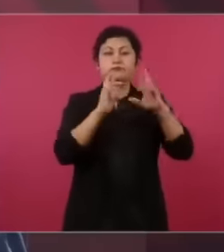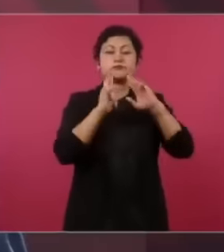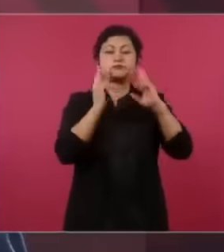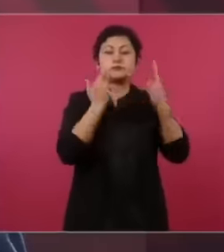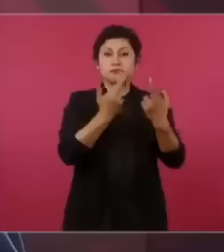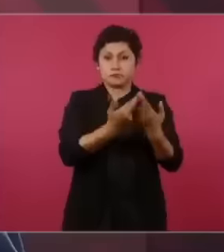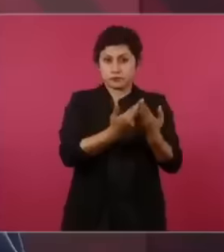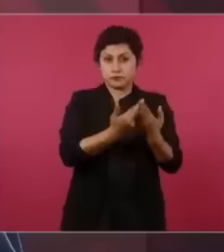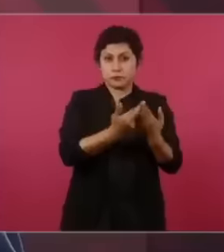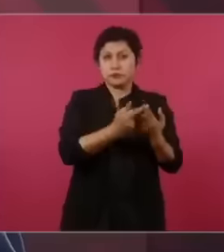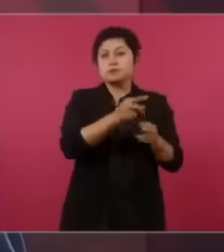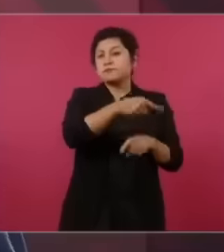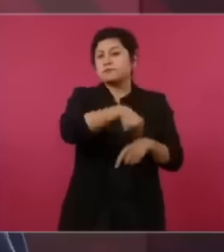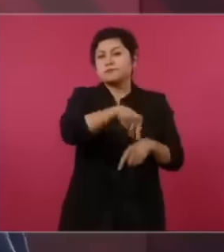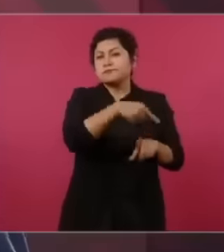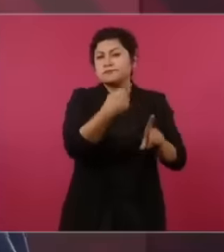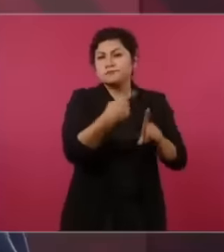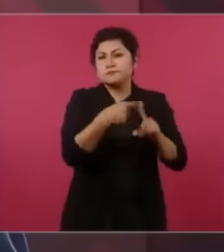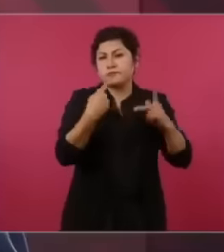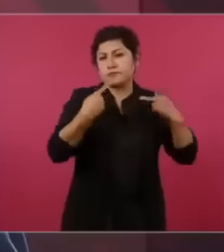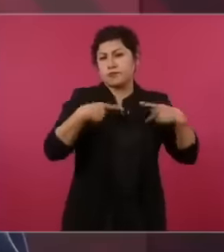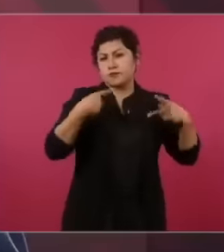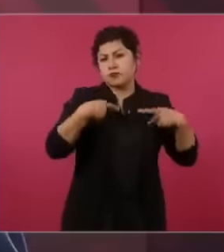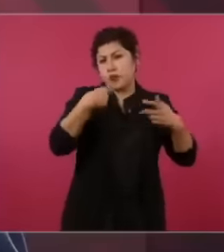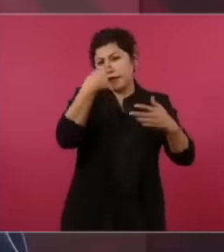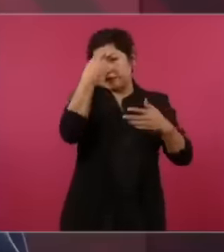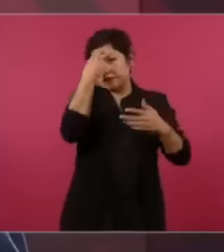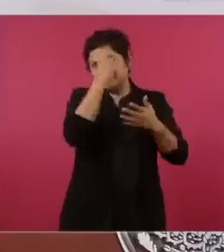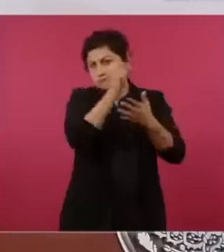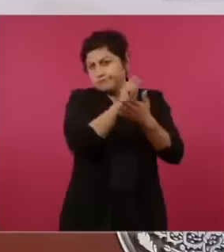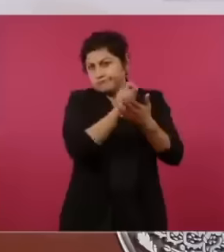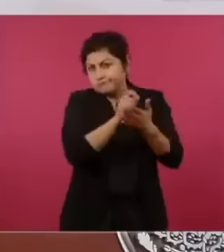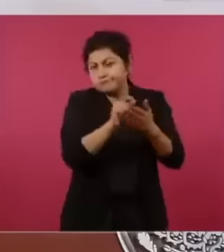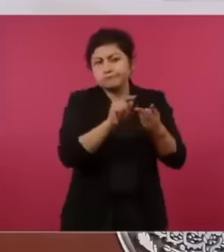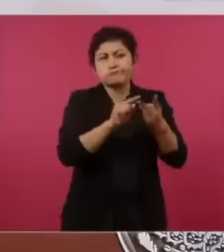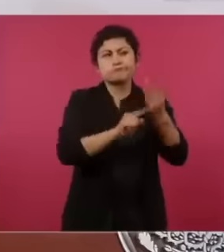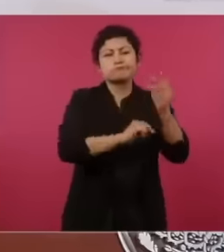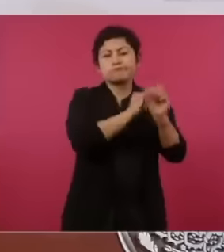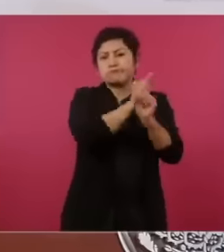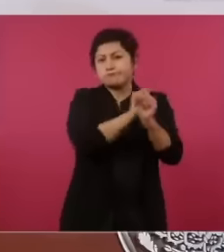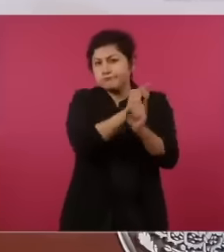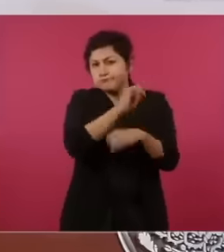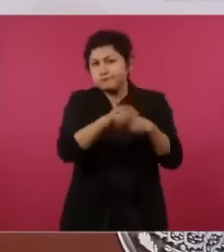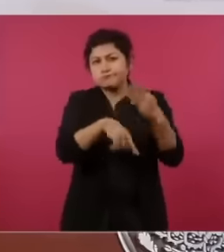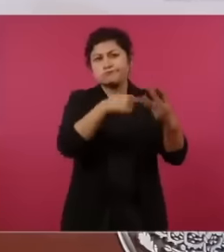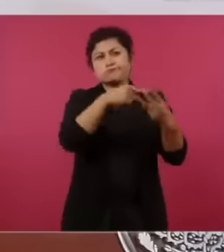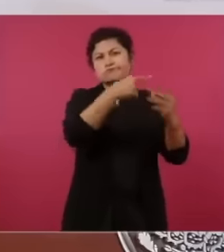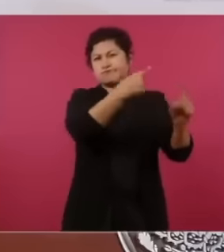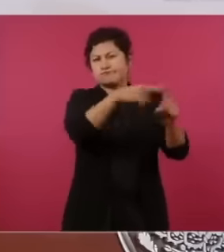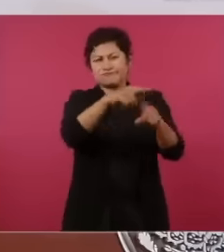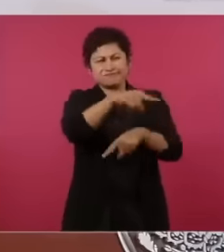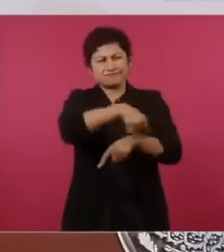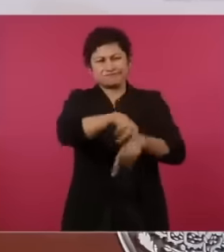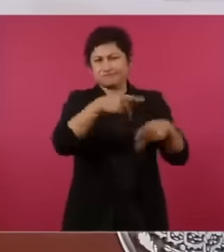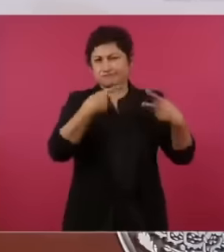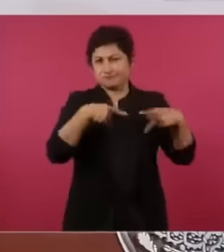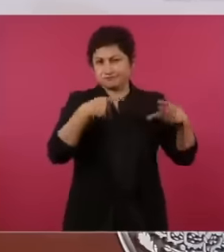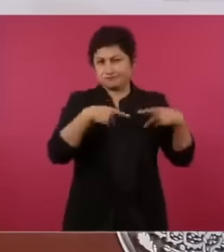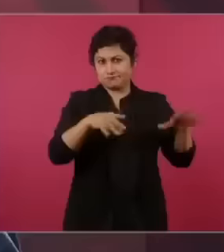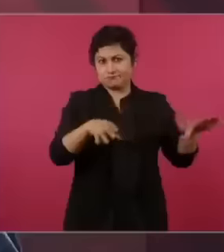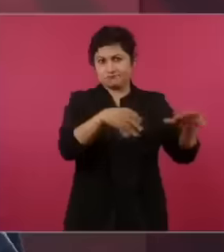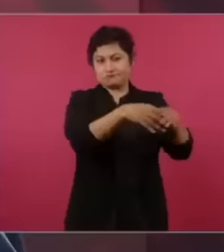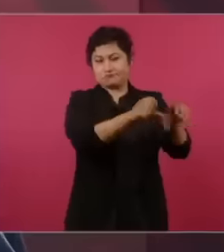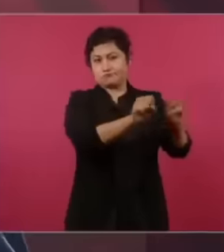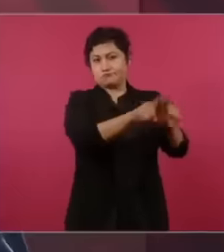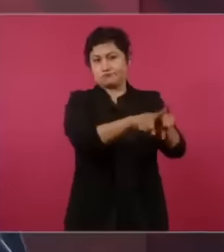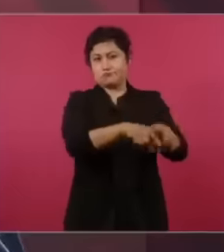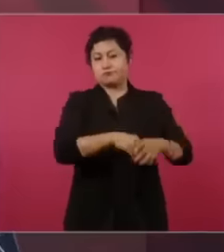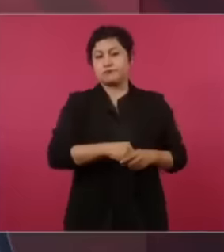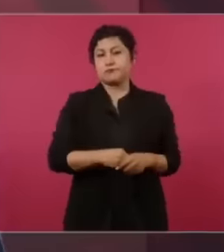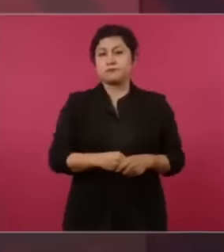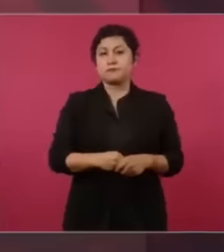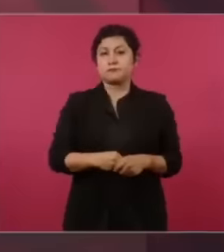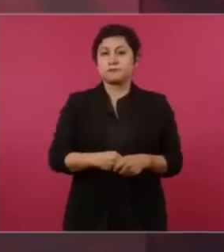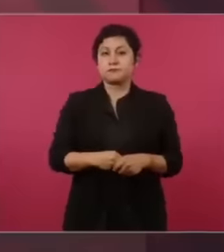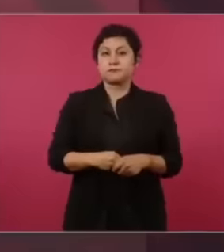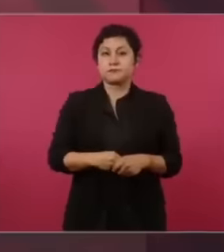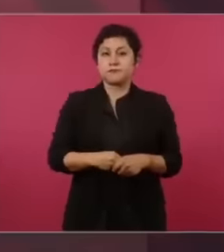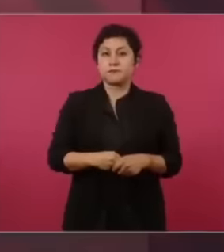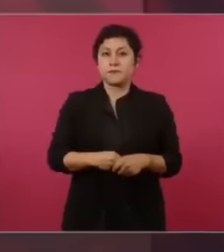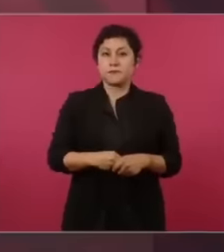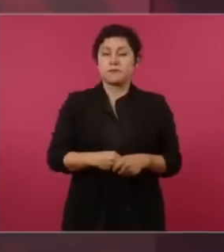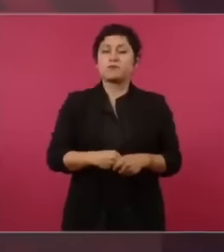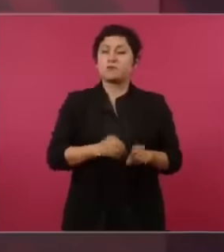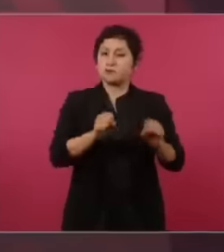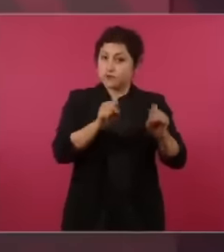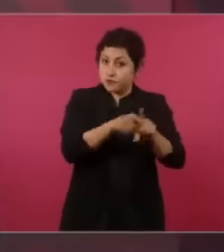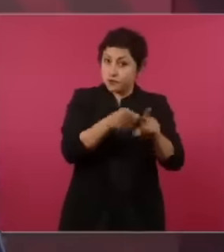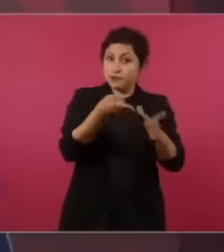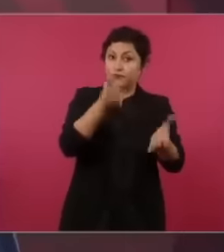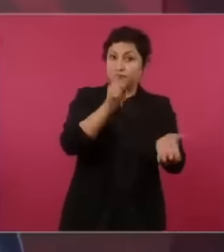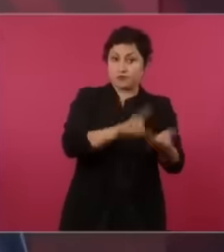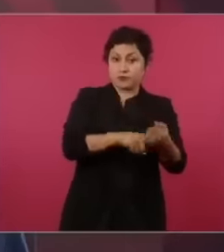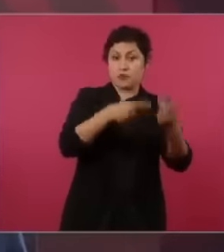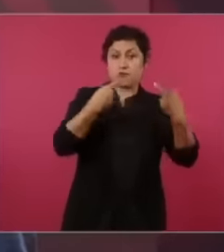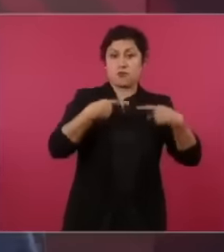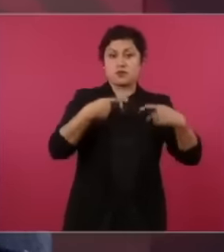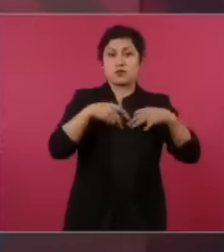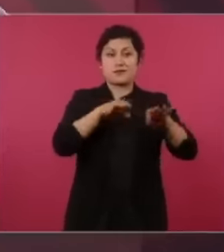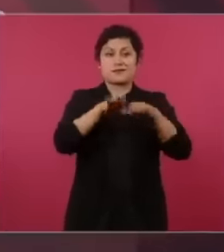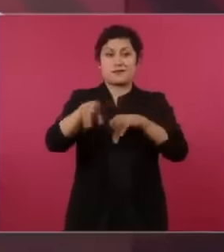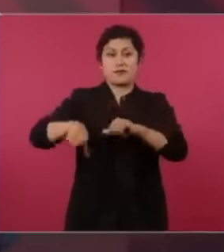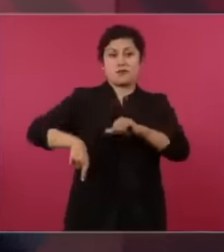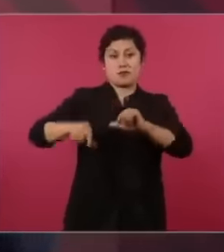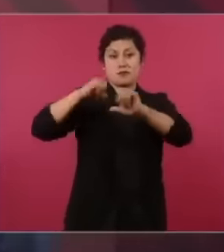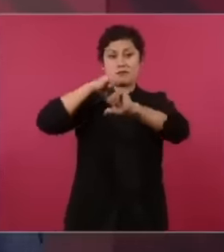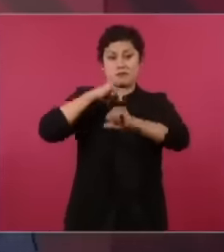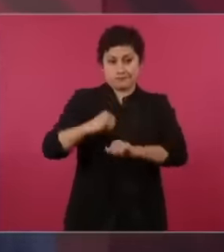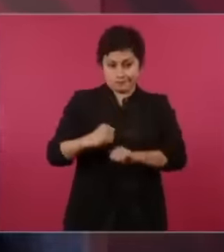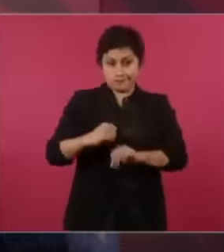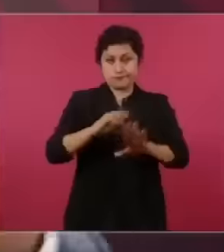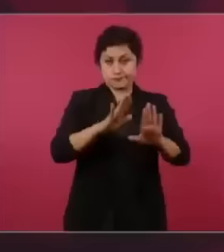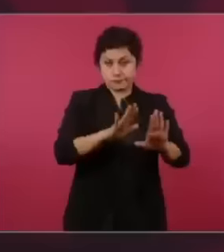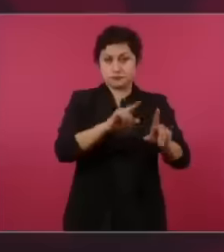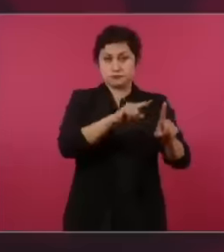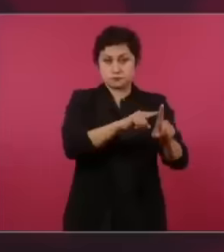and officials and but that his opinion is